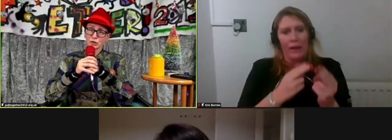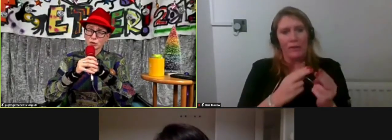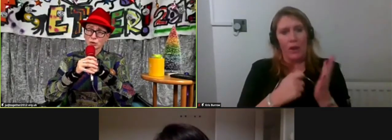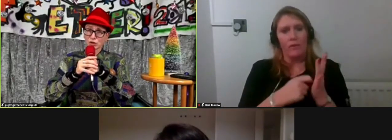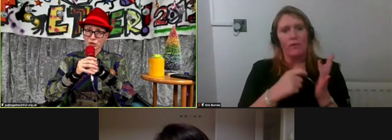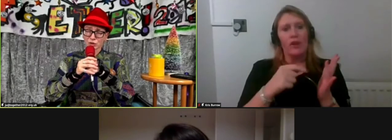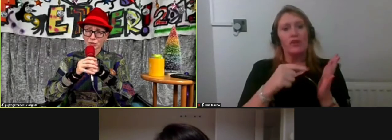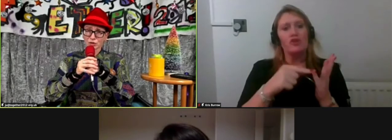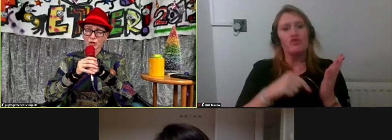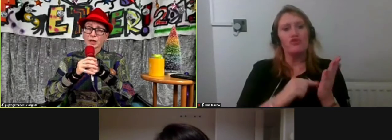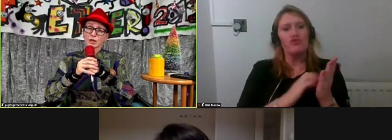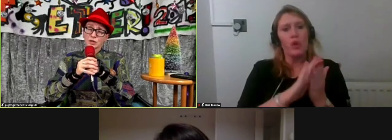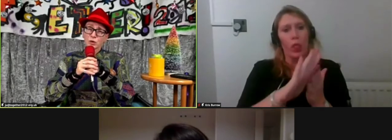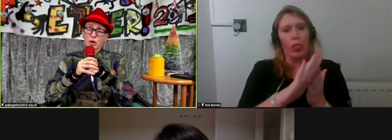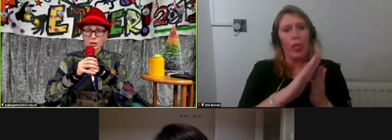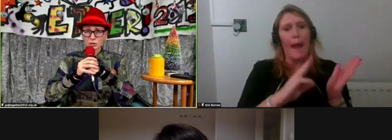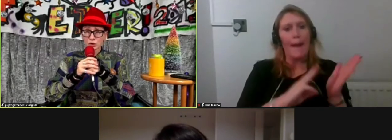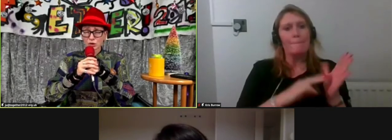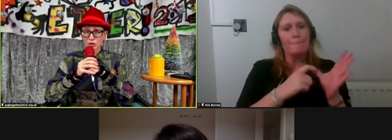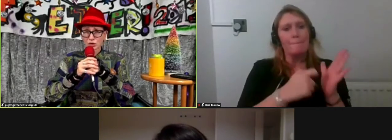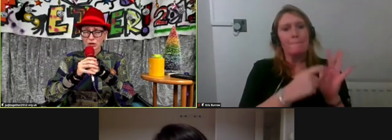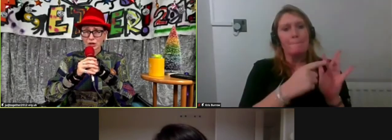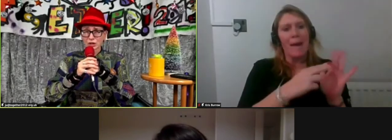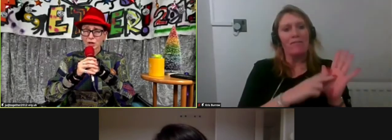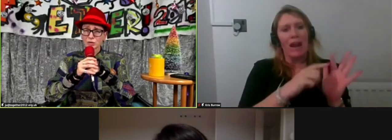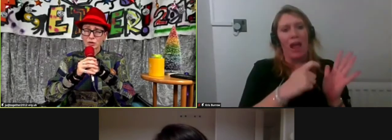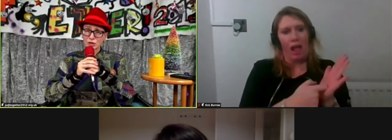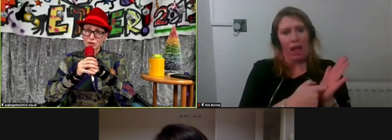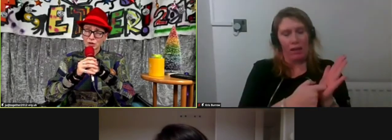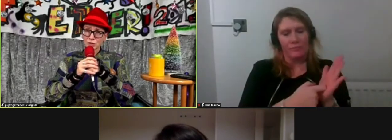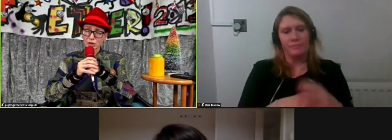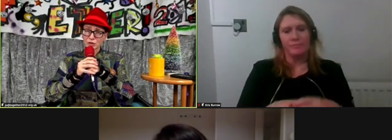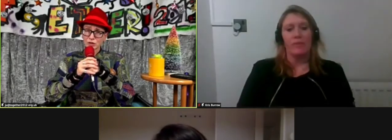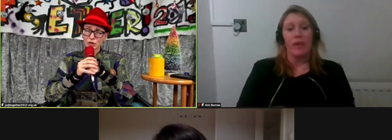Gestalt Arts. I'm Ju Gosling, Artistic